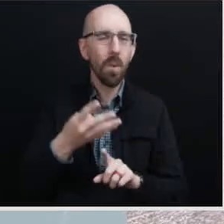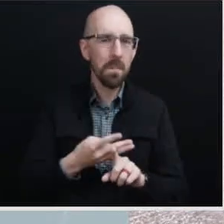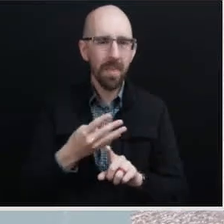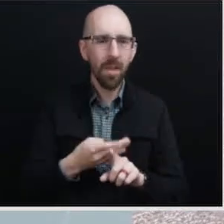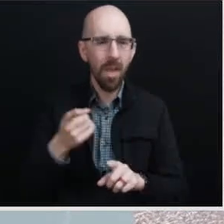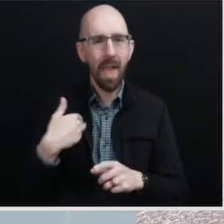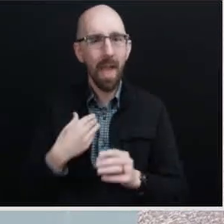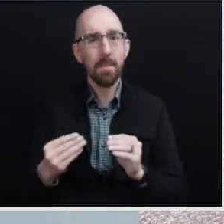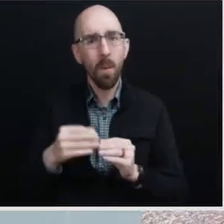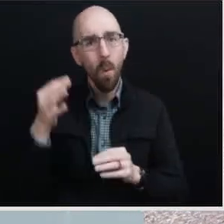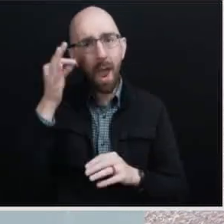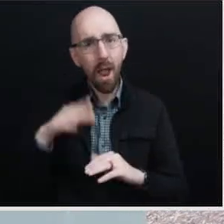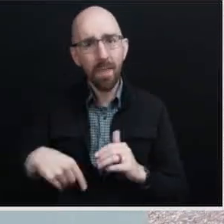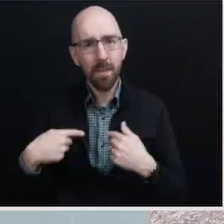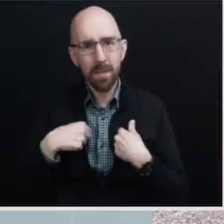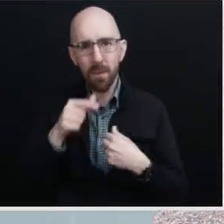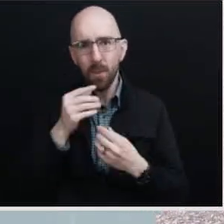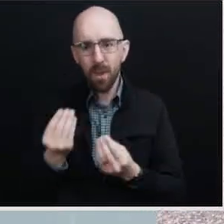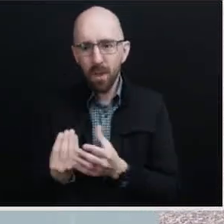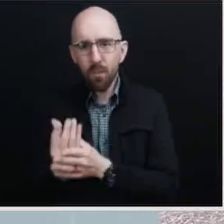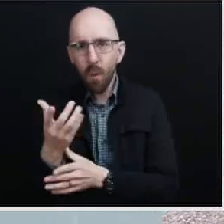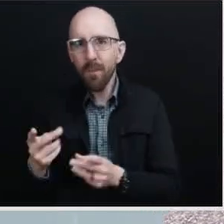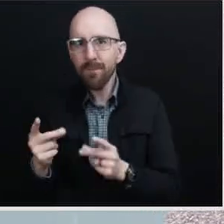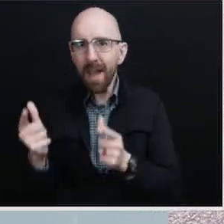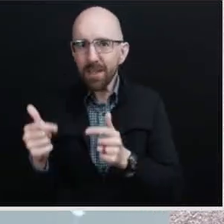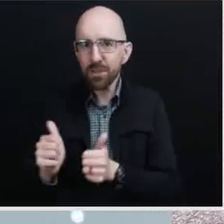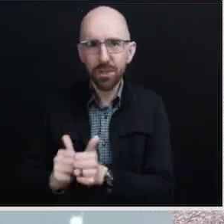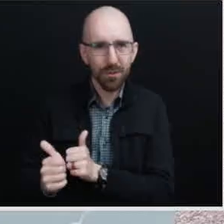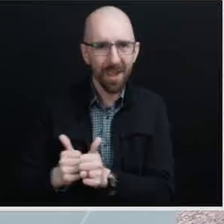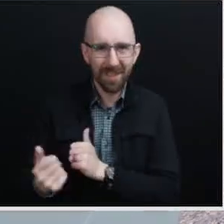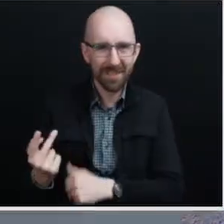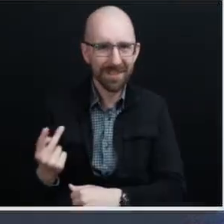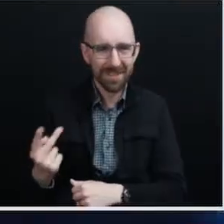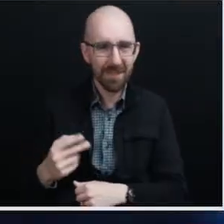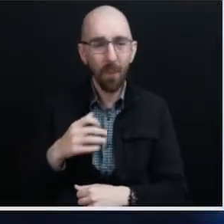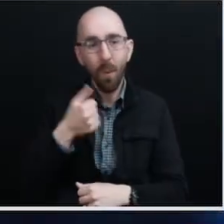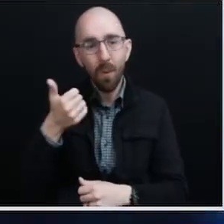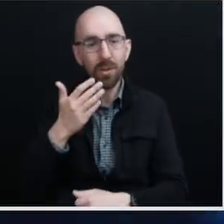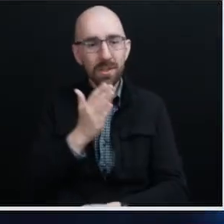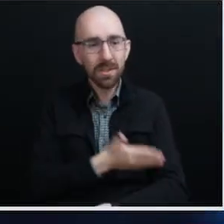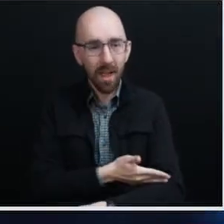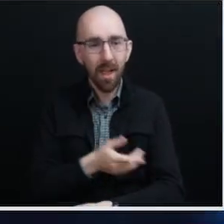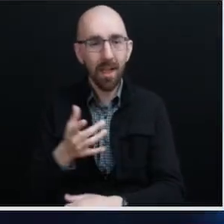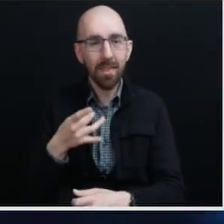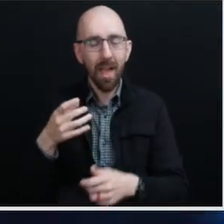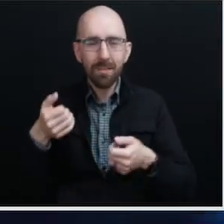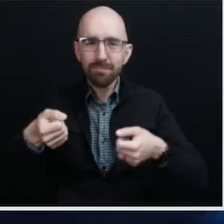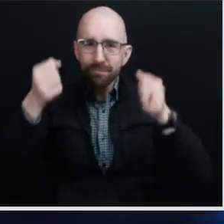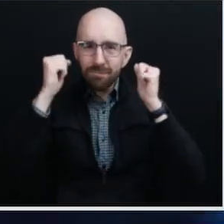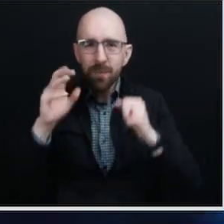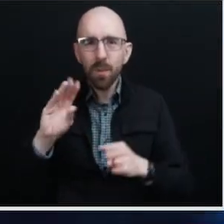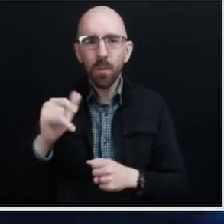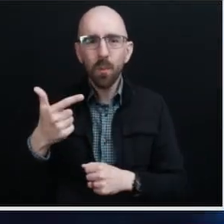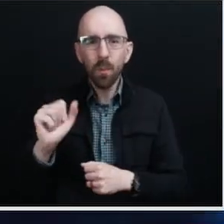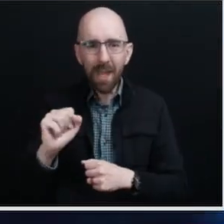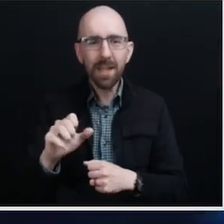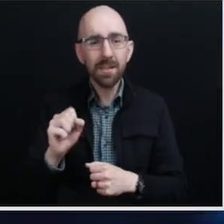to grow it out faster? and um my older son like to try on my wigs. Um so it's it's fun and funny